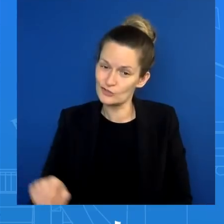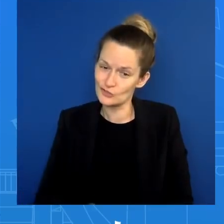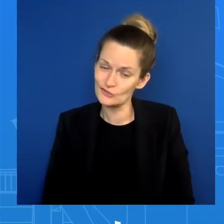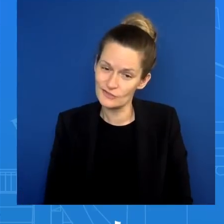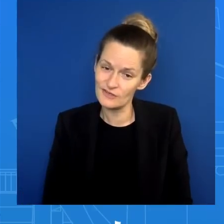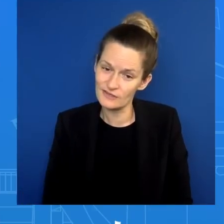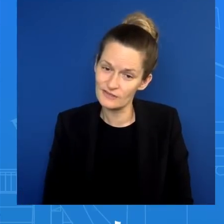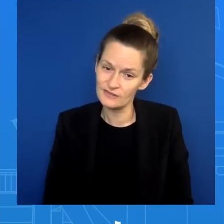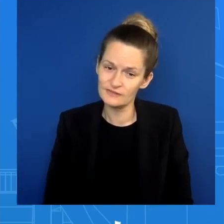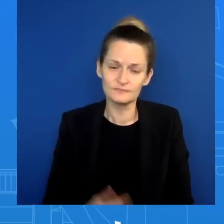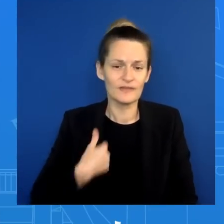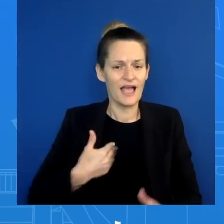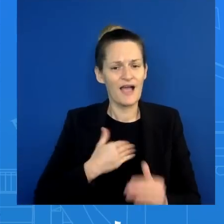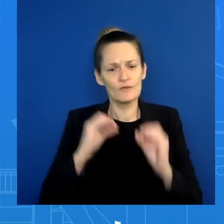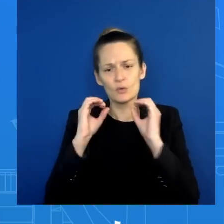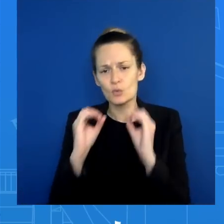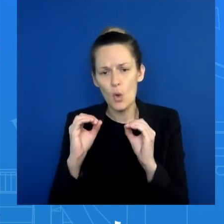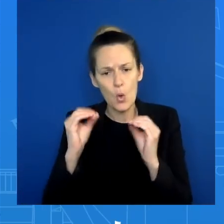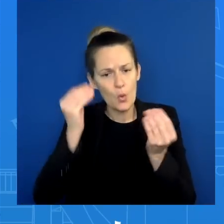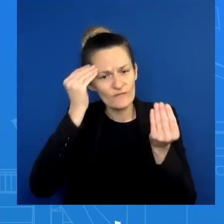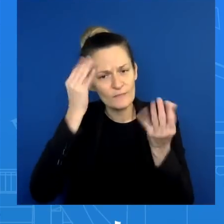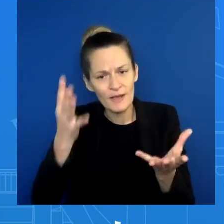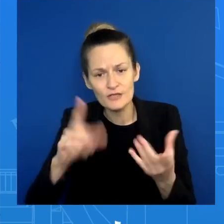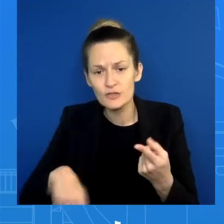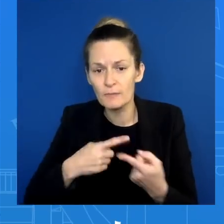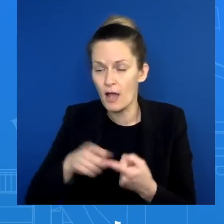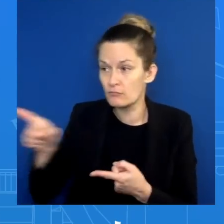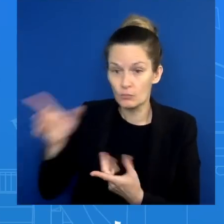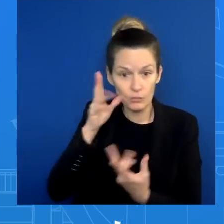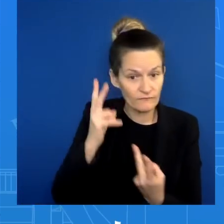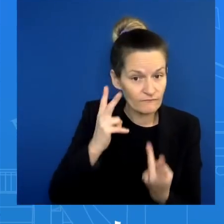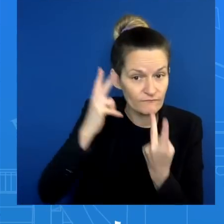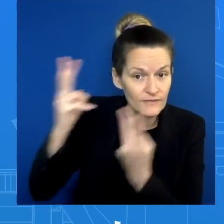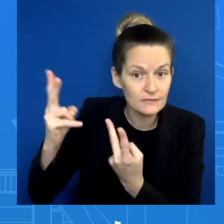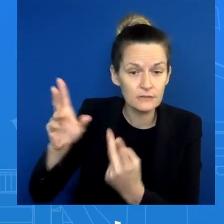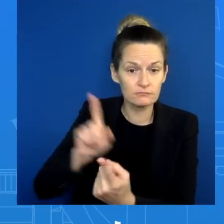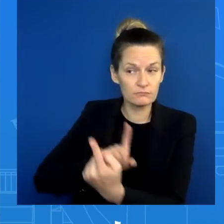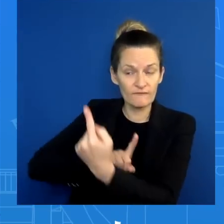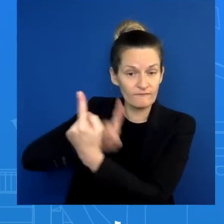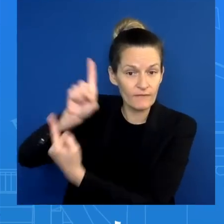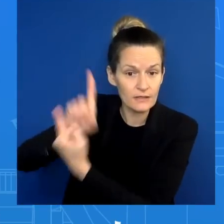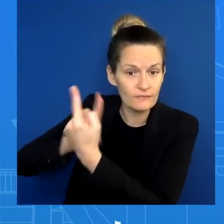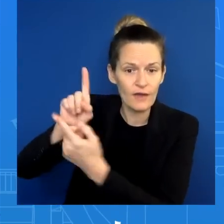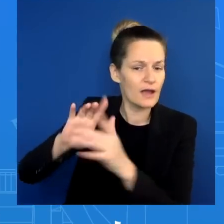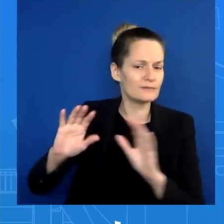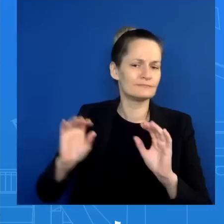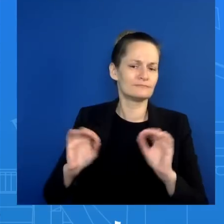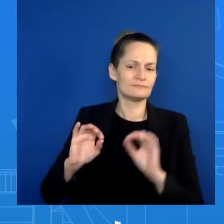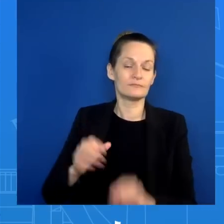was here recently of Ukraine. And both the president and the first lady, Dr. Biden,